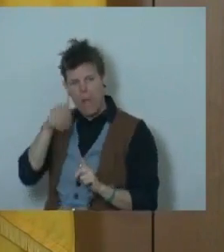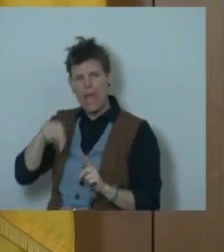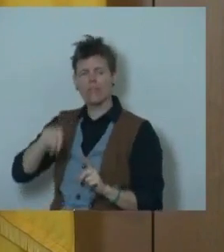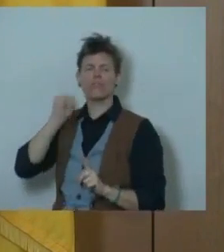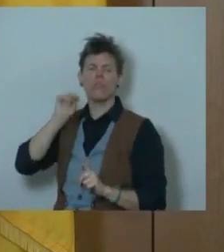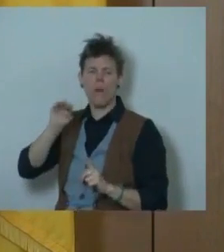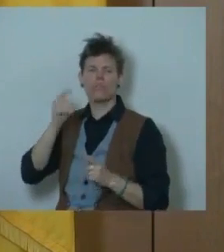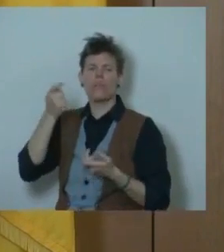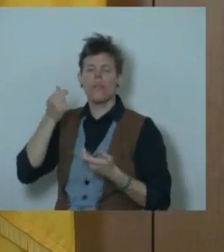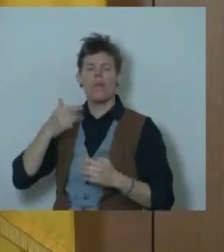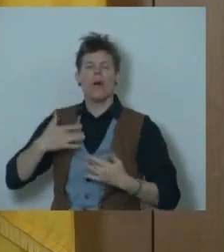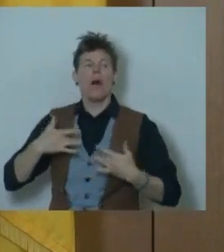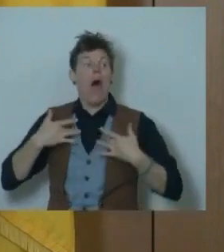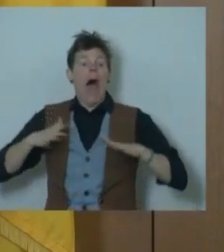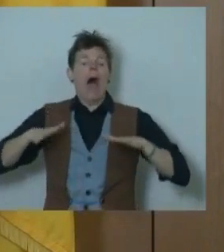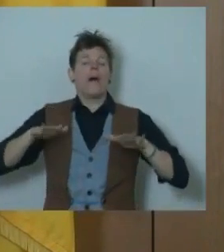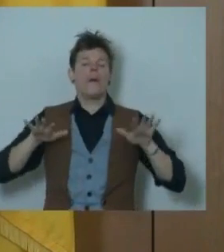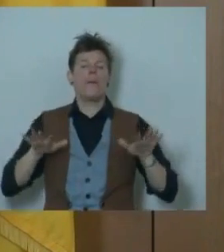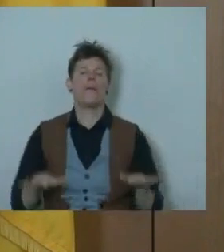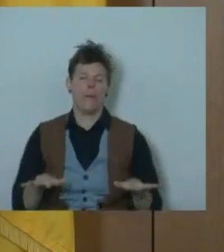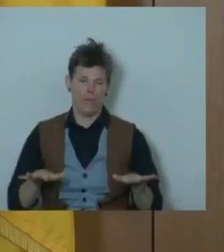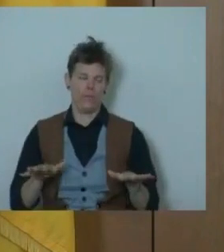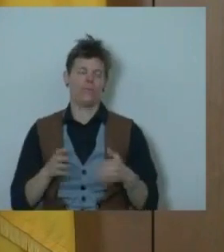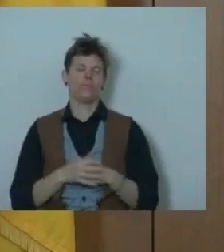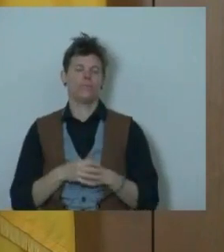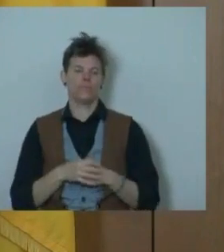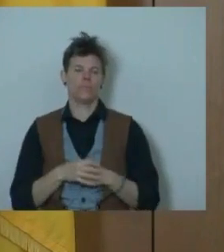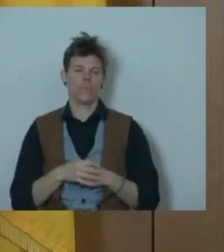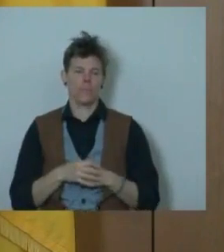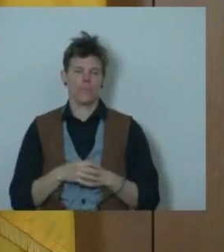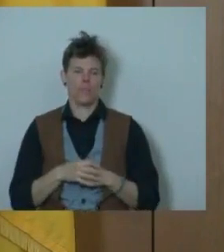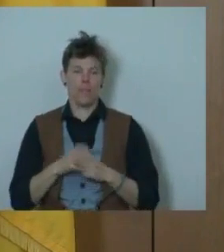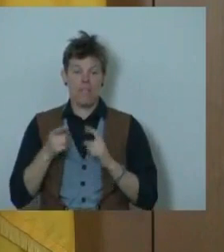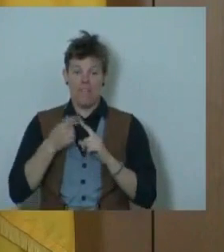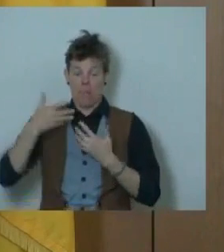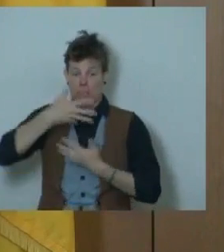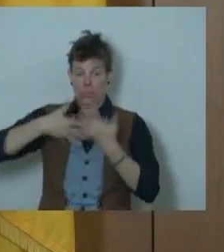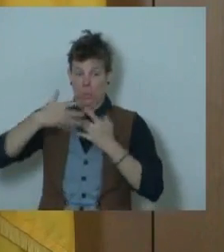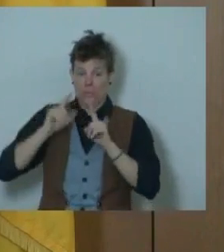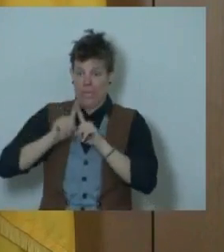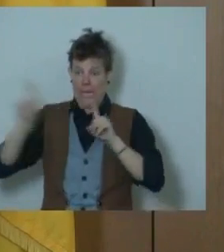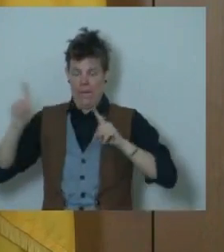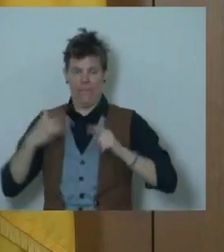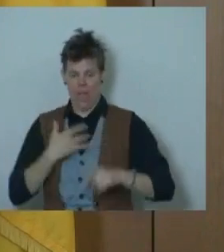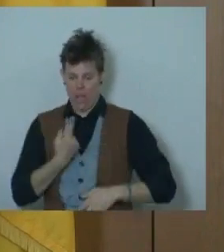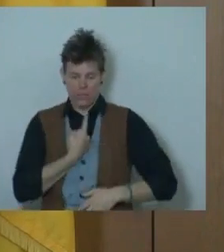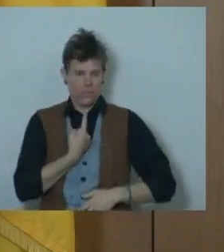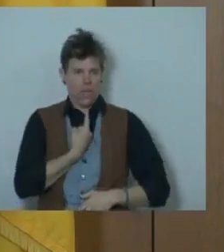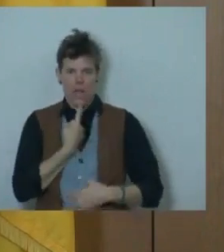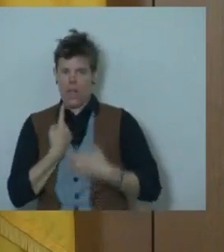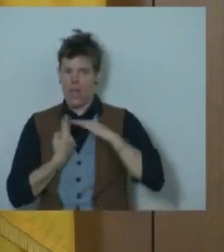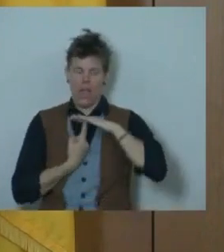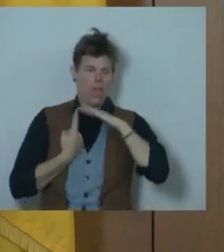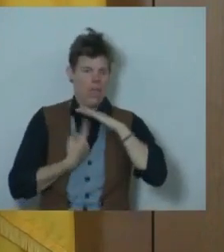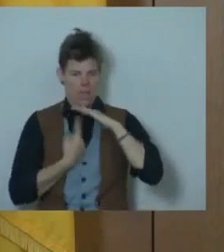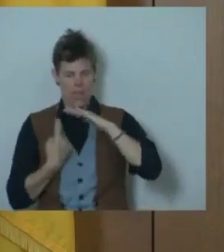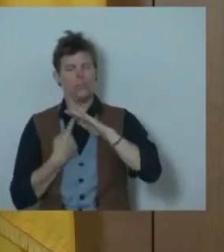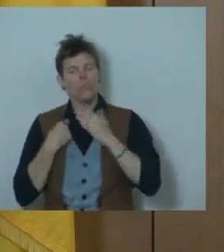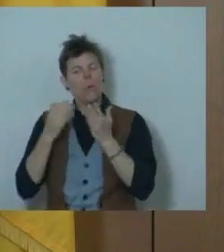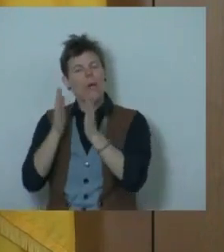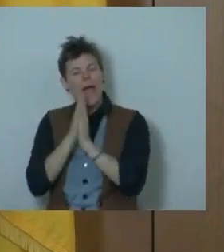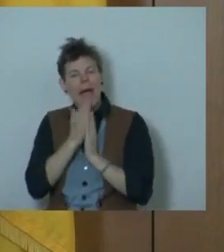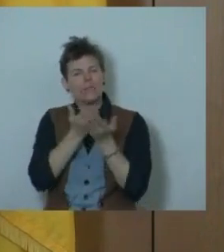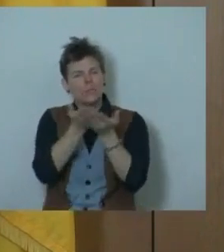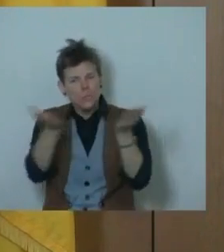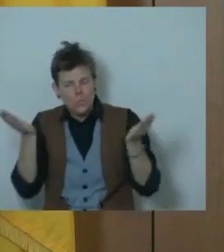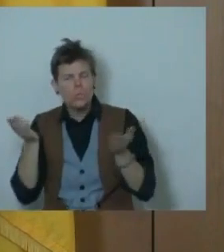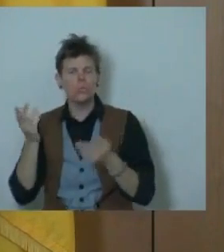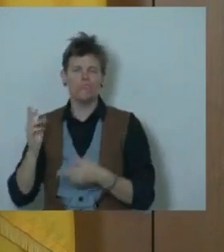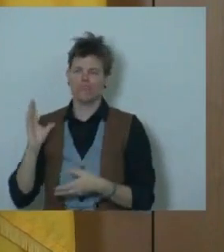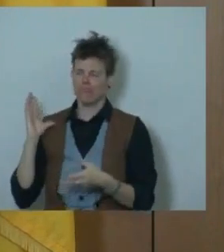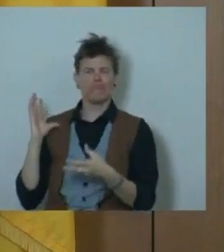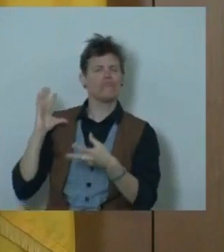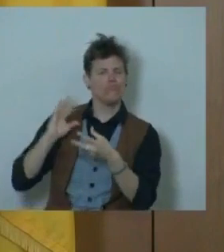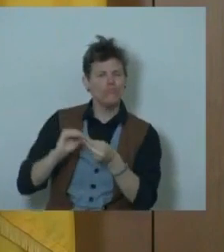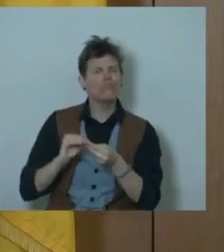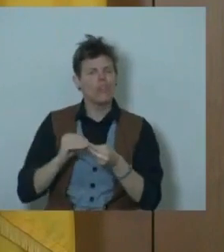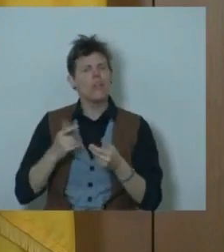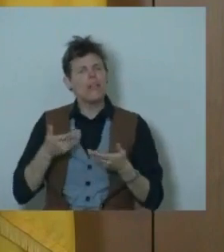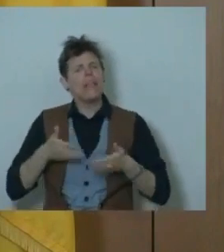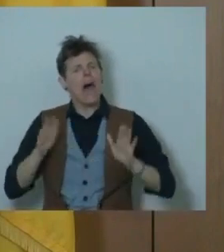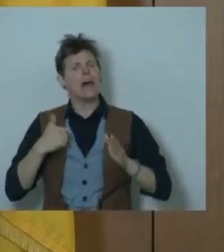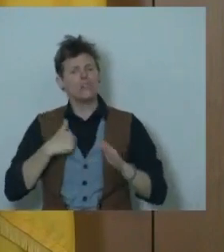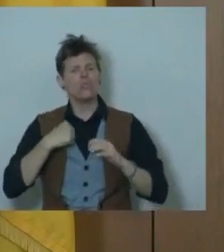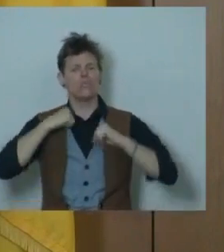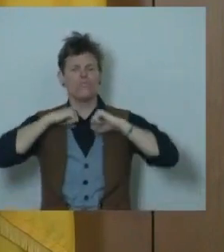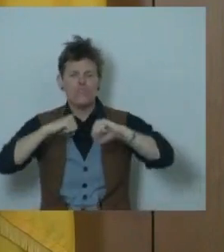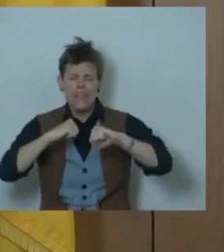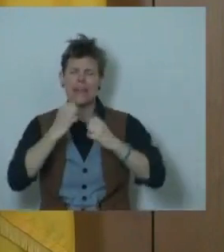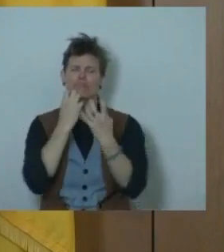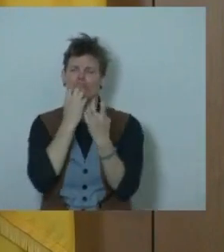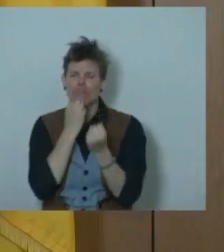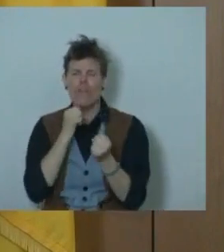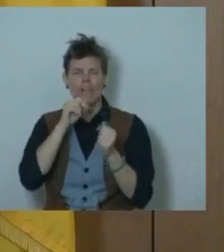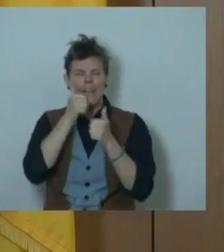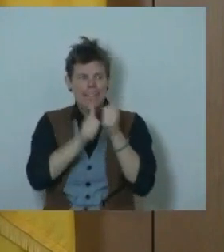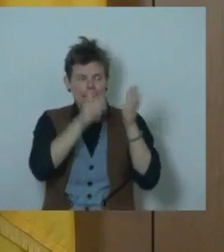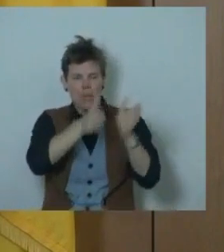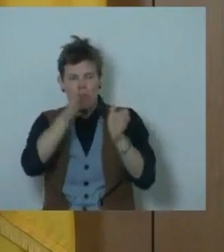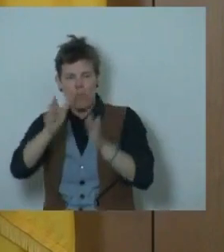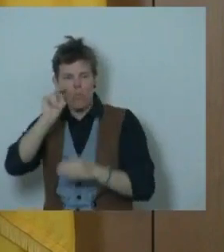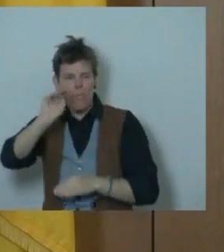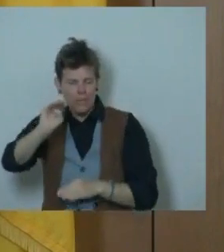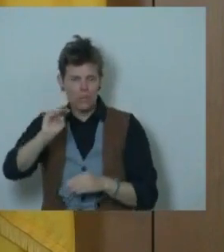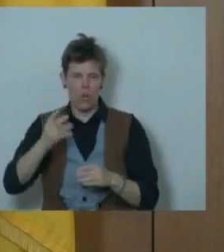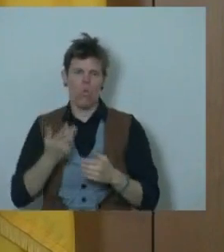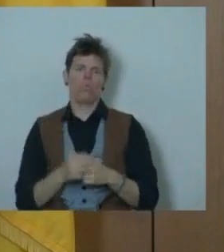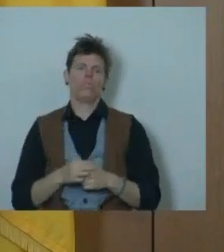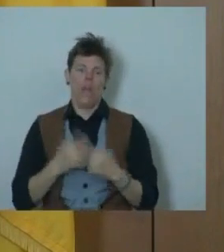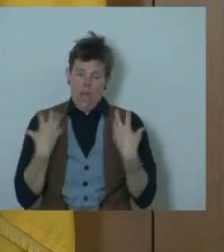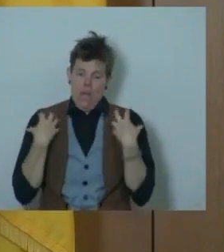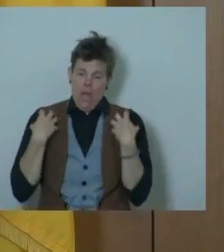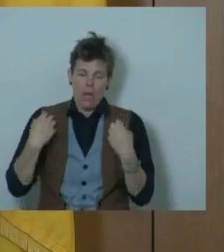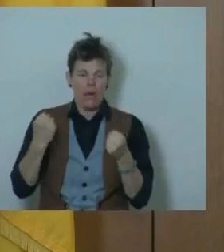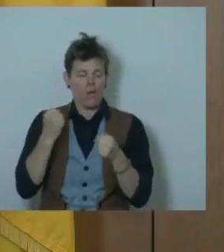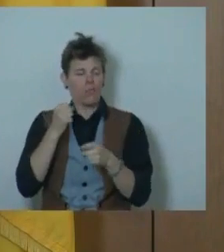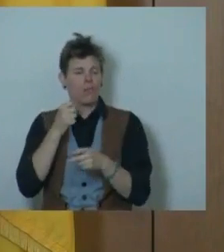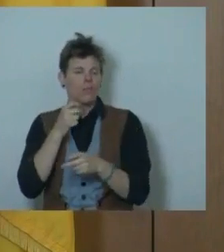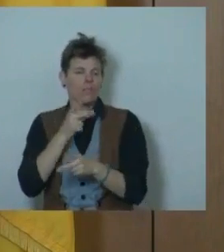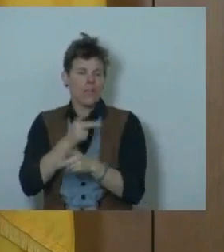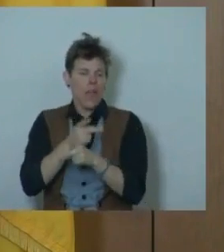IF WE DO THAT TOGETHER, AND I KNOW WE CAN AND WE WILL, NEW MEXICANS CAN EXPECT RELIEF FROM THE KIND OF SOCIAL ISOLATION WE HAVE ASKED THEM TO PUT THEMSELVES UNDER WHICH ALLOWED